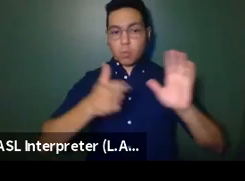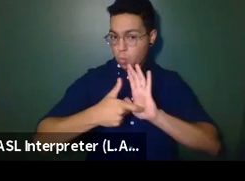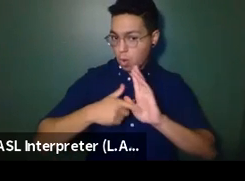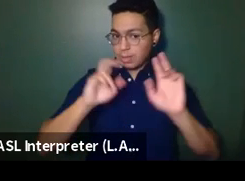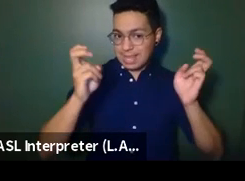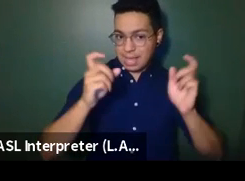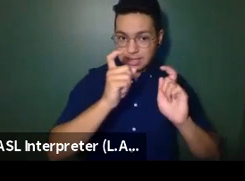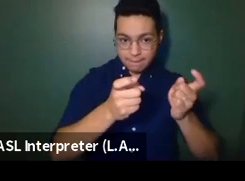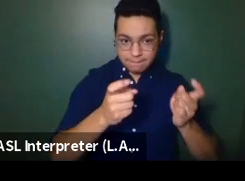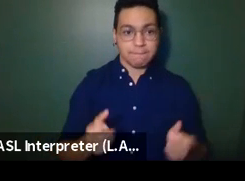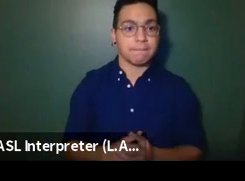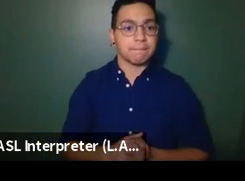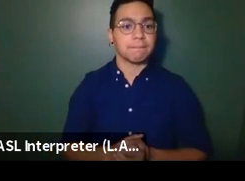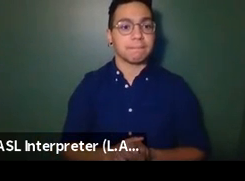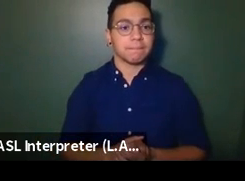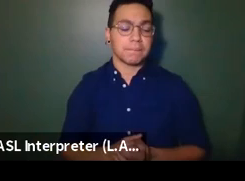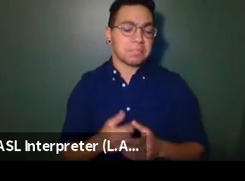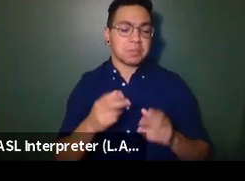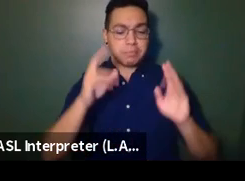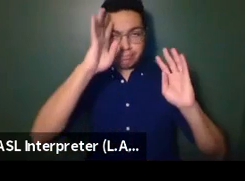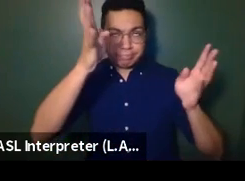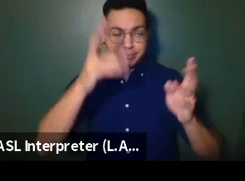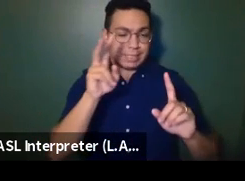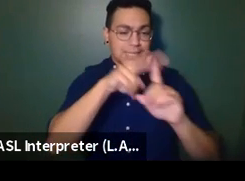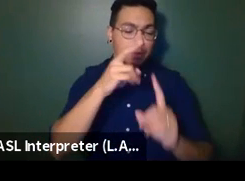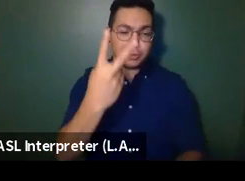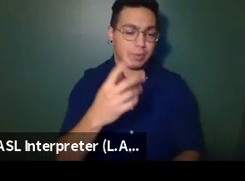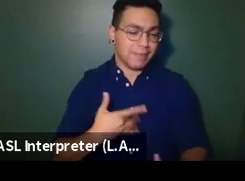Katherine Livick - ESD 112: Okay and I'm going to call it "Assignment 2" because I'm not feeling terribly creative this morning.